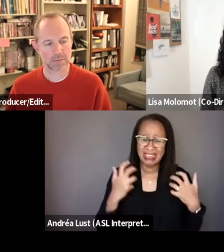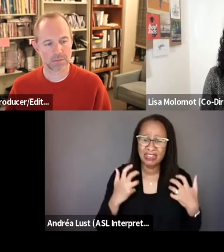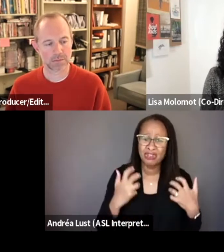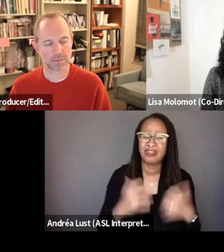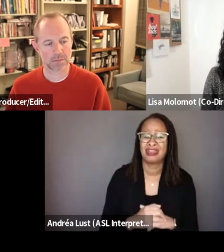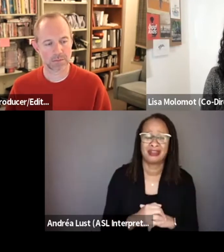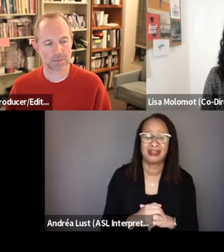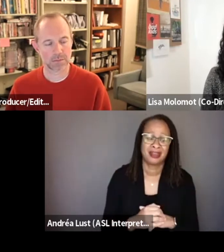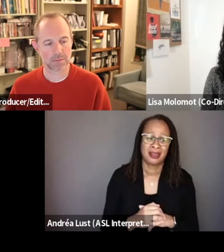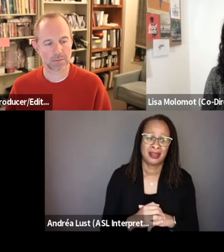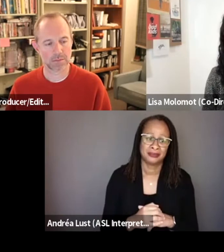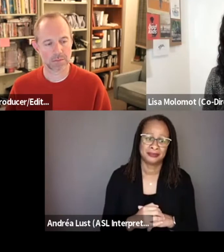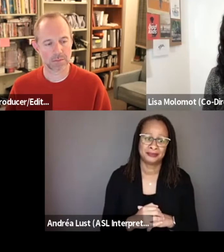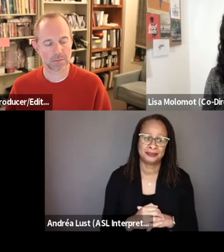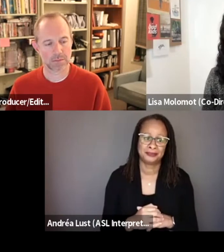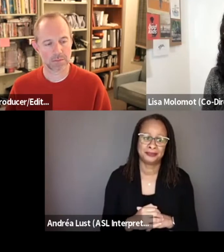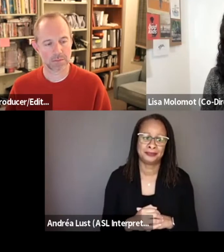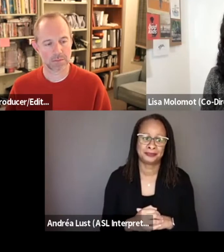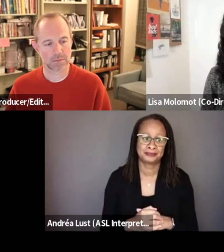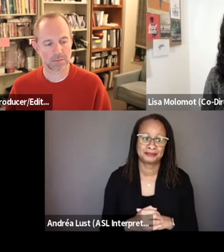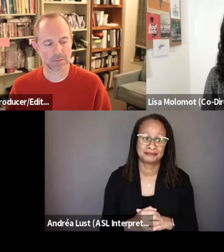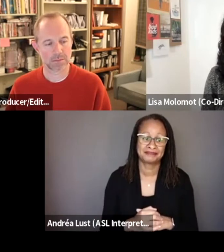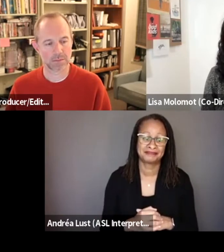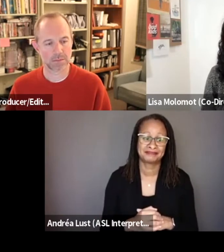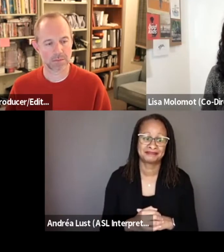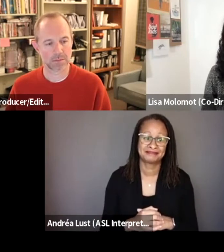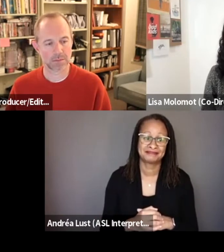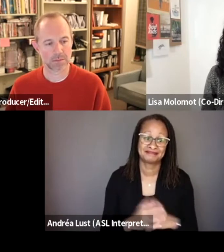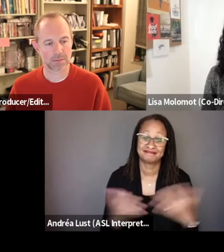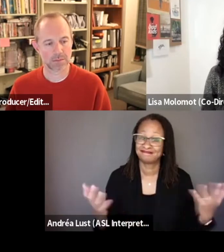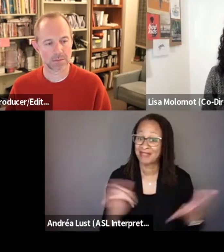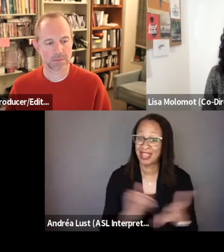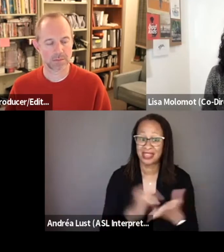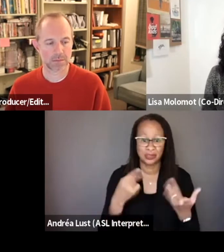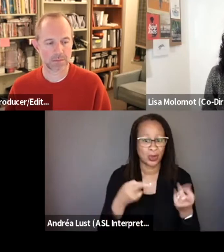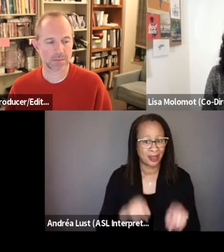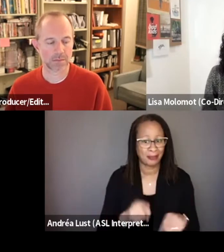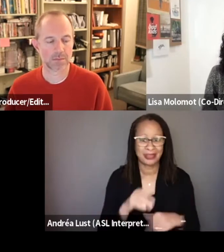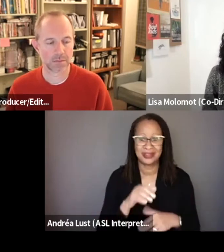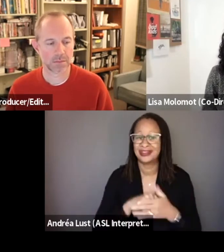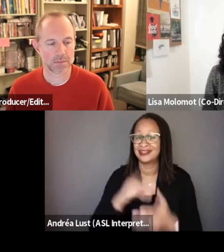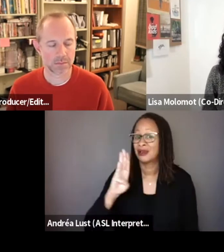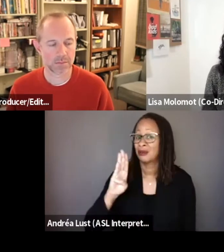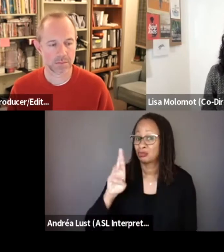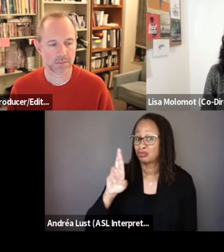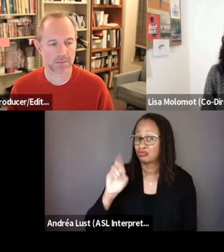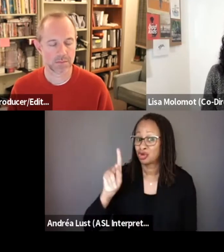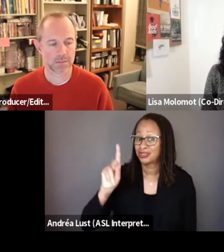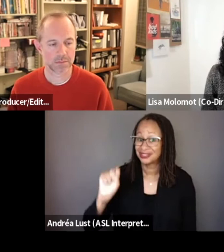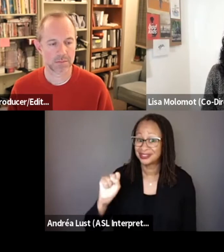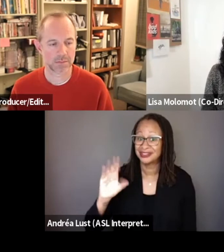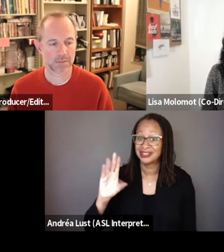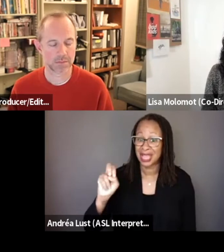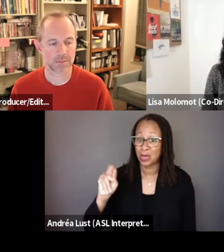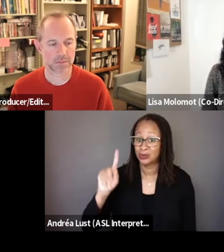But that, you know, that is what happens in Brooks County. I mean, it's not,